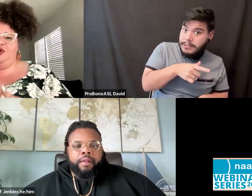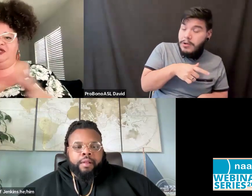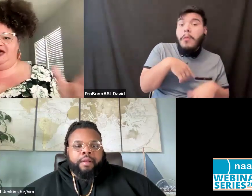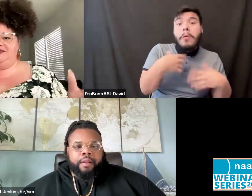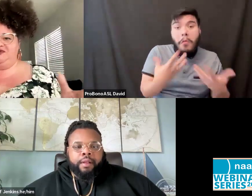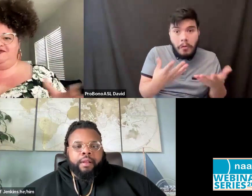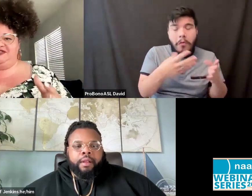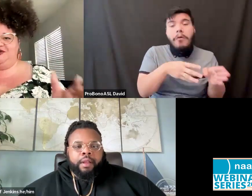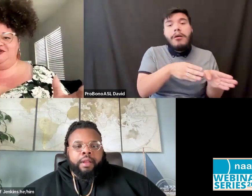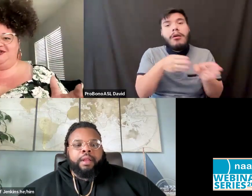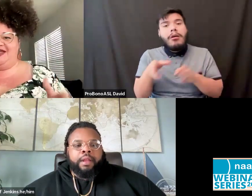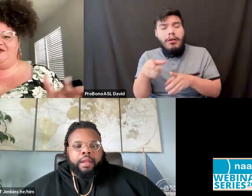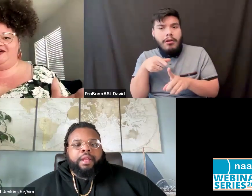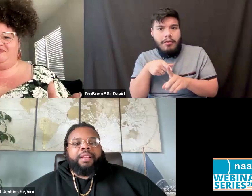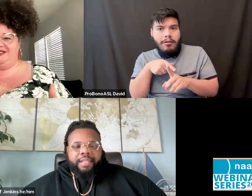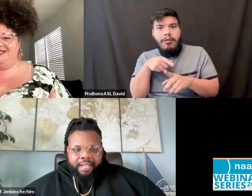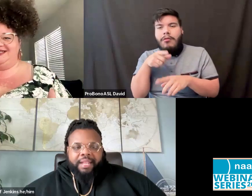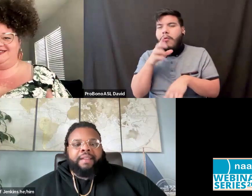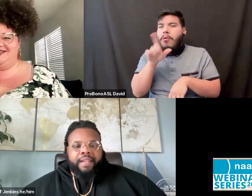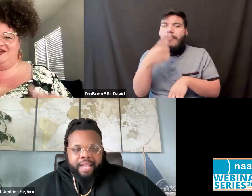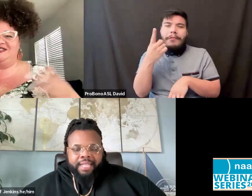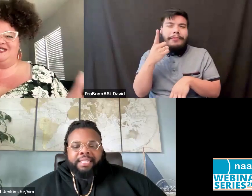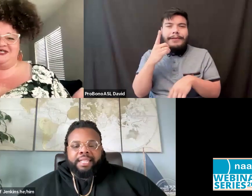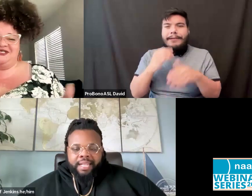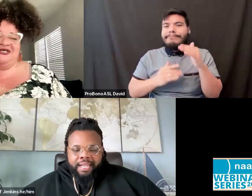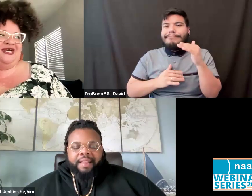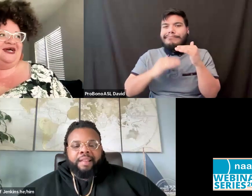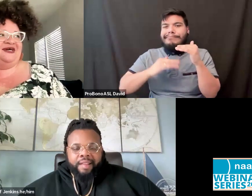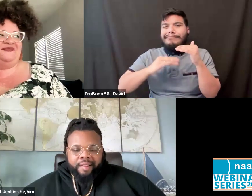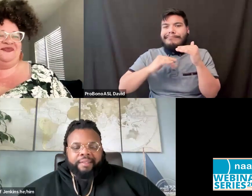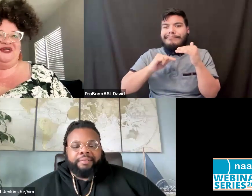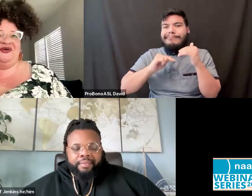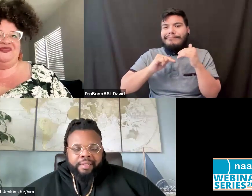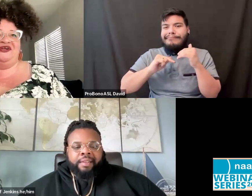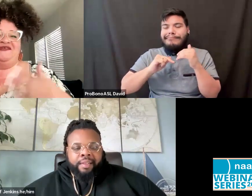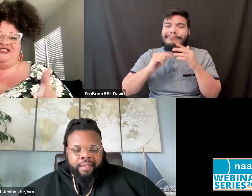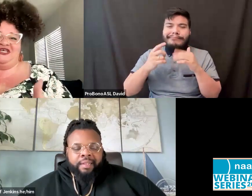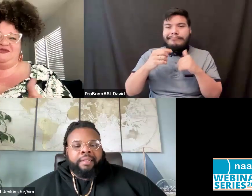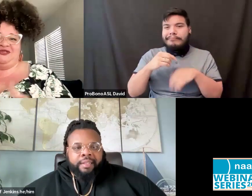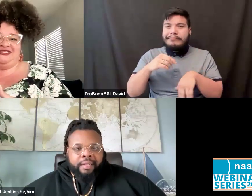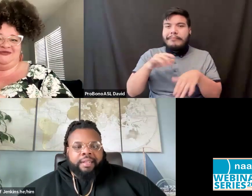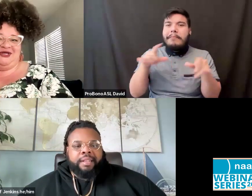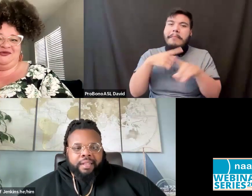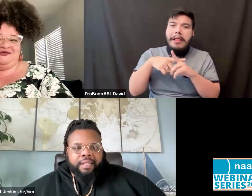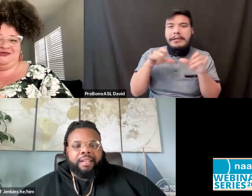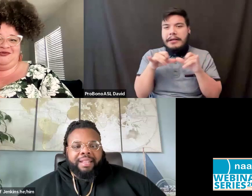only up to sort of a certain area of plus size like this. So, you know, they're giving tips, but the tips don't don't